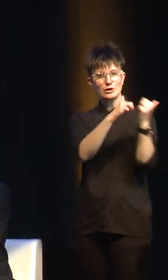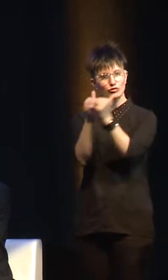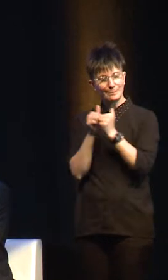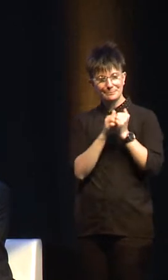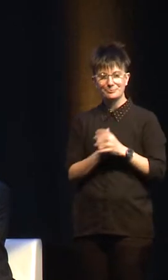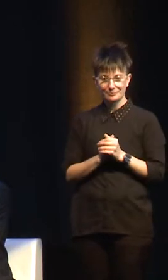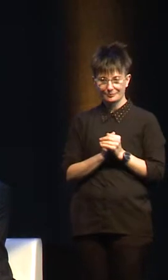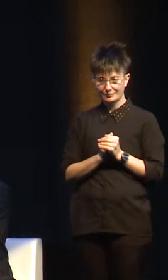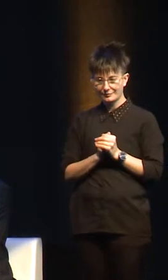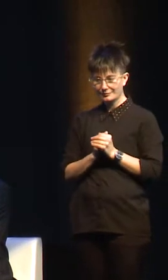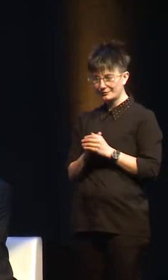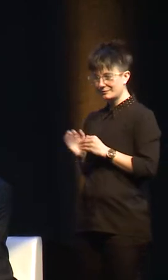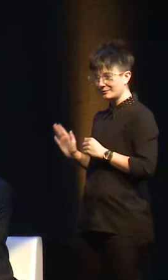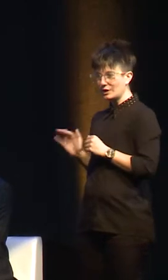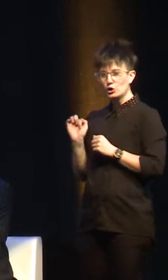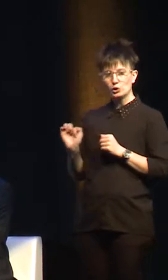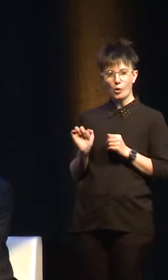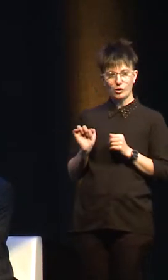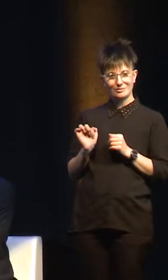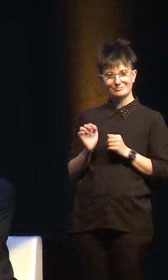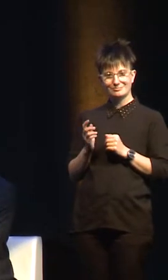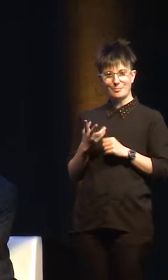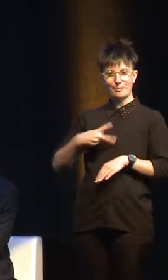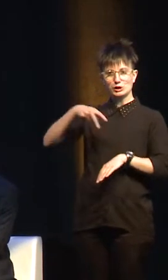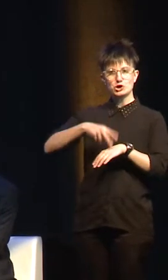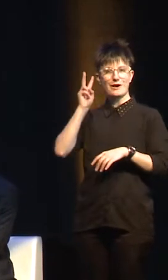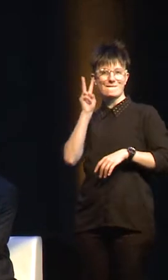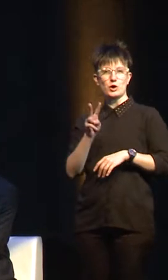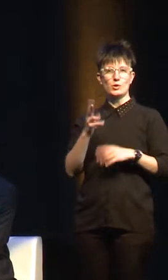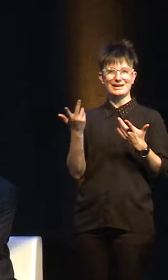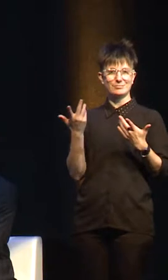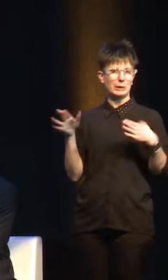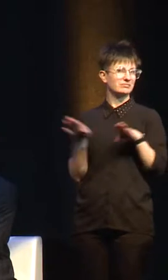known and has been for a number of decades, I guess. Do you feel that you've had to water